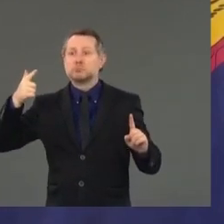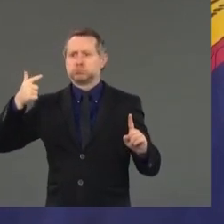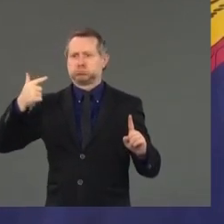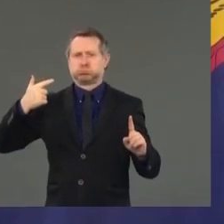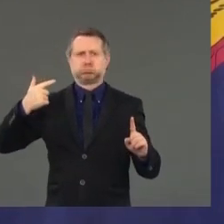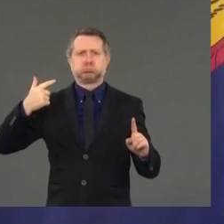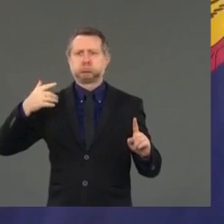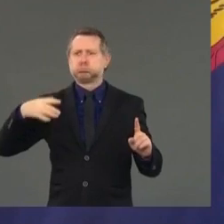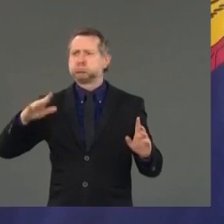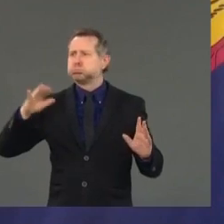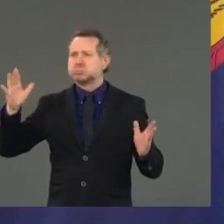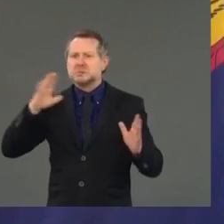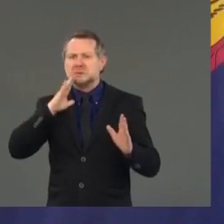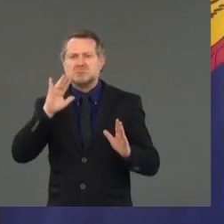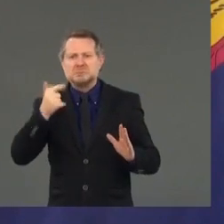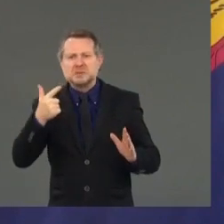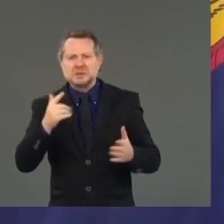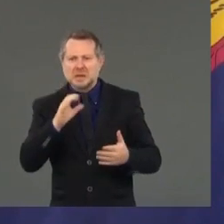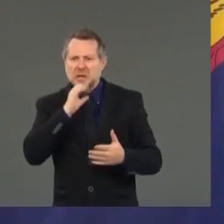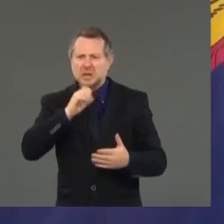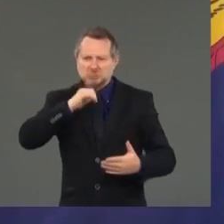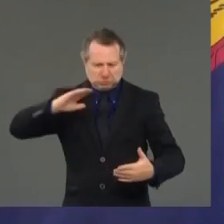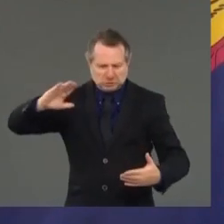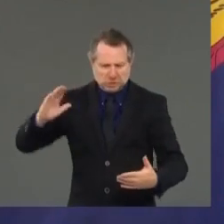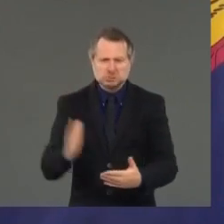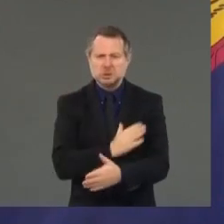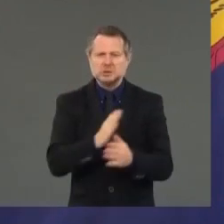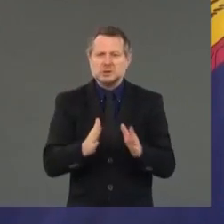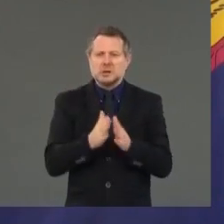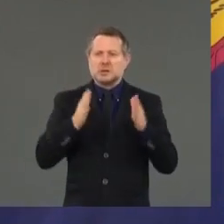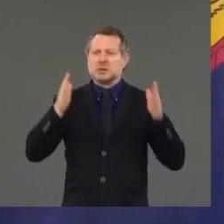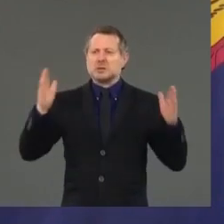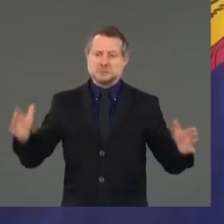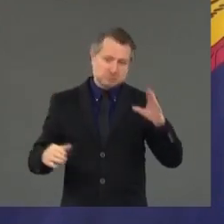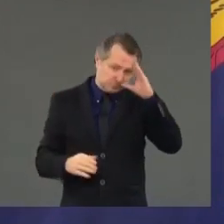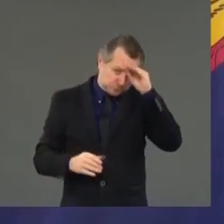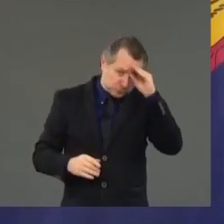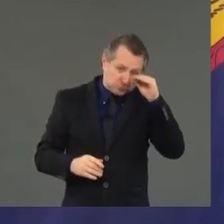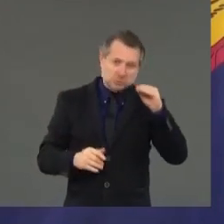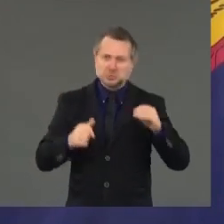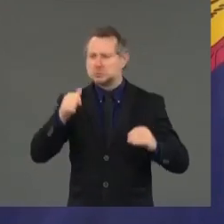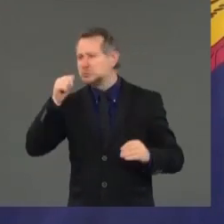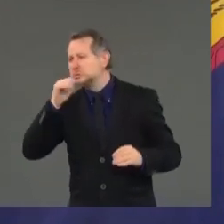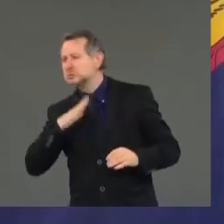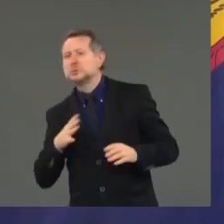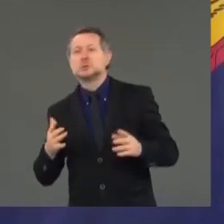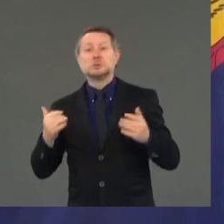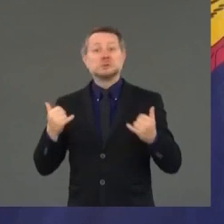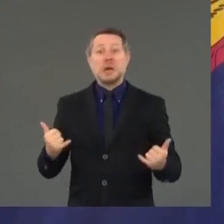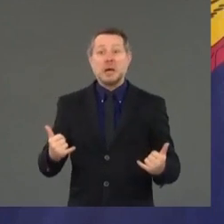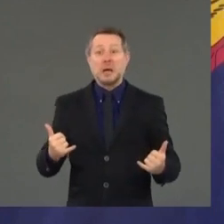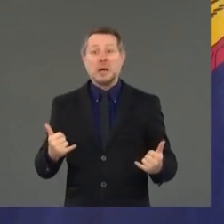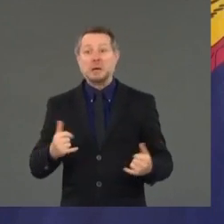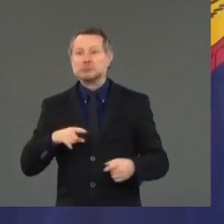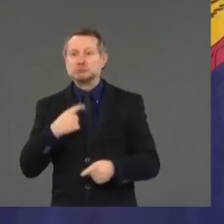OLD TO 18, 19, 21 YEARS OLD.